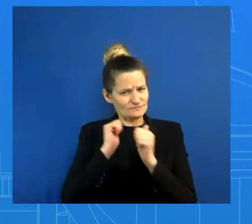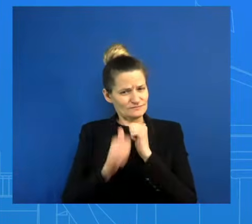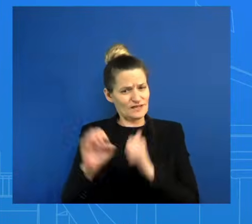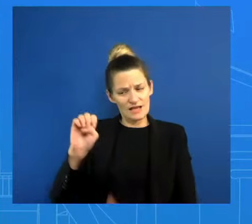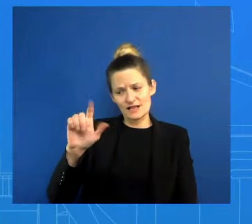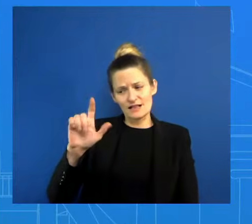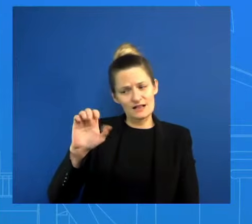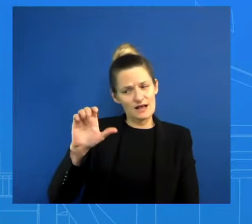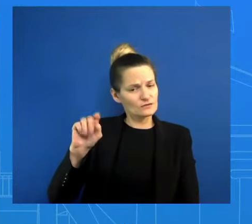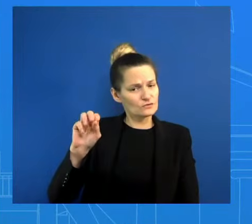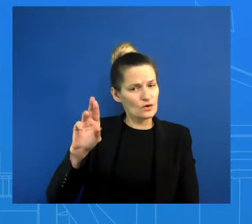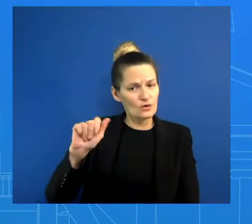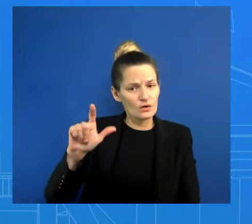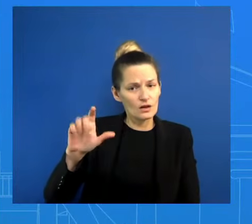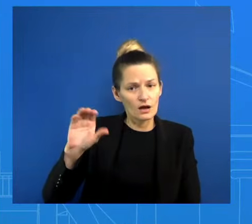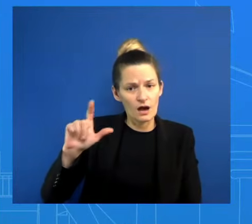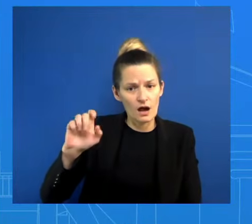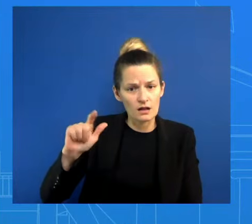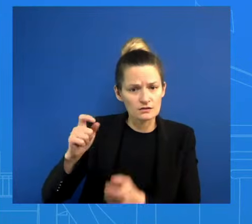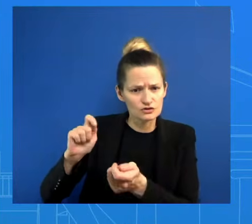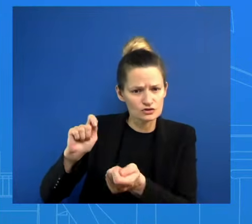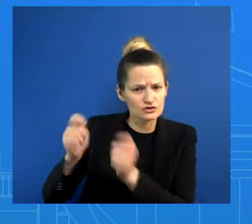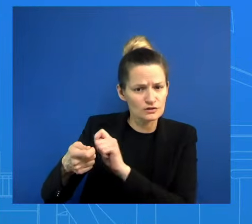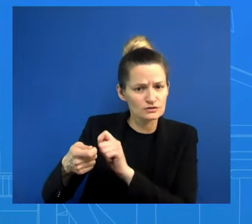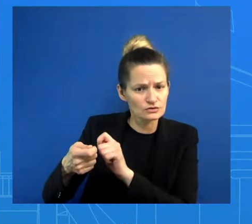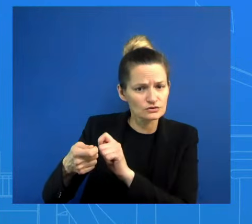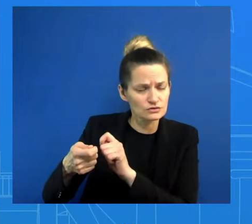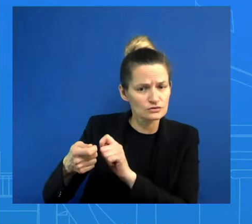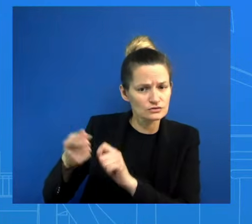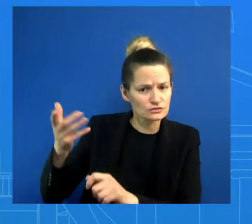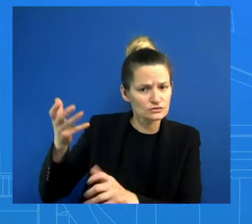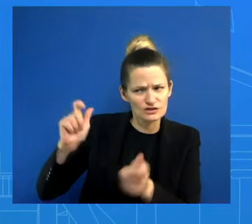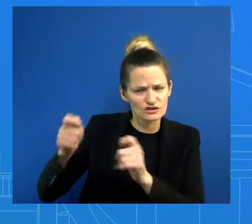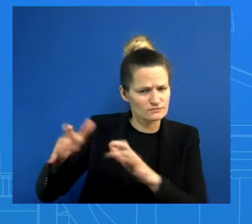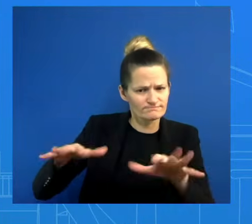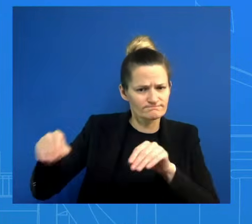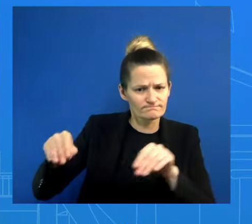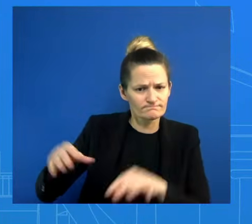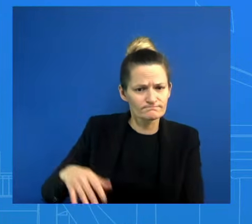right? -- and that the permitting bill should be also something that we should move forward with.